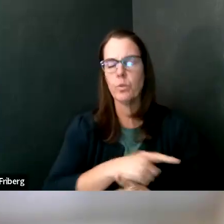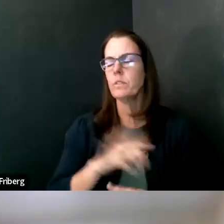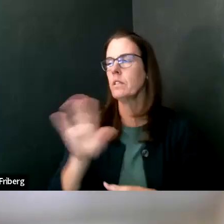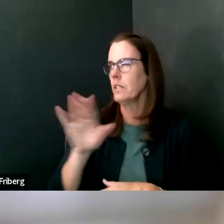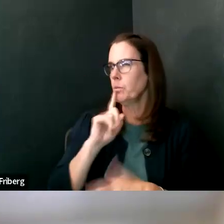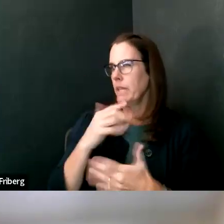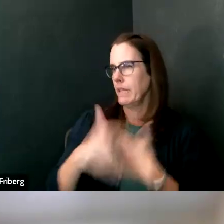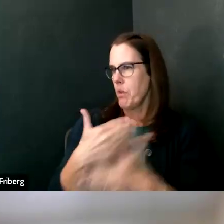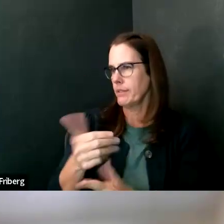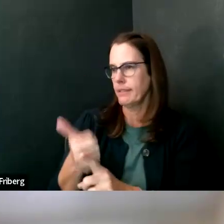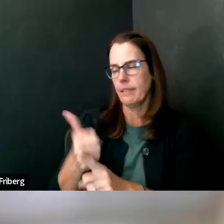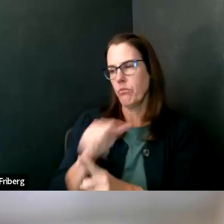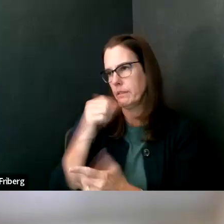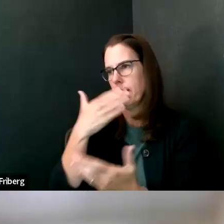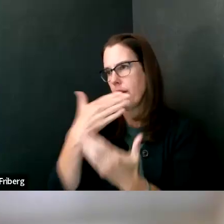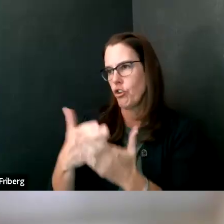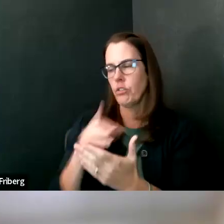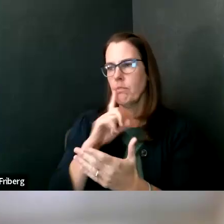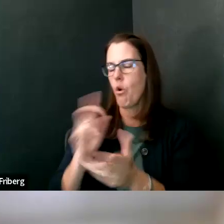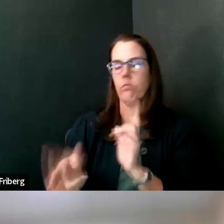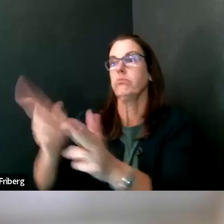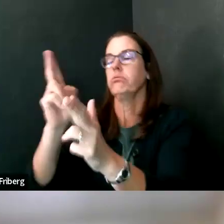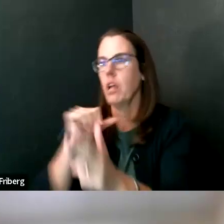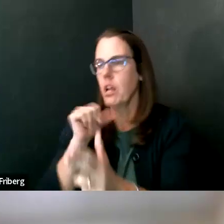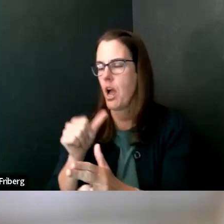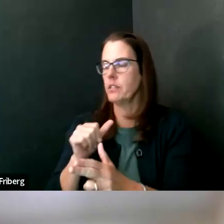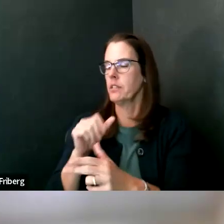rigor uh risks eroding public confidence and its outcomes. The board heard those